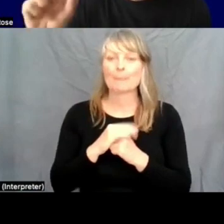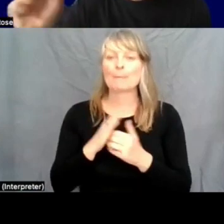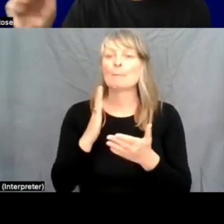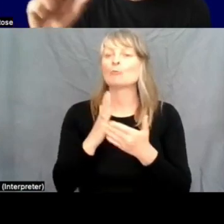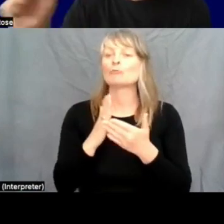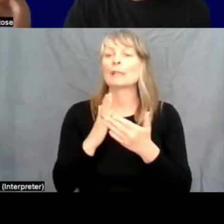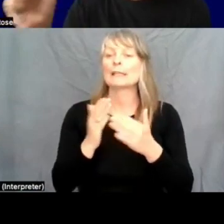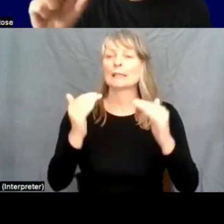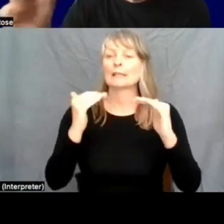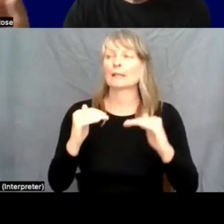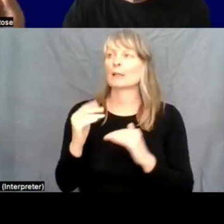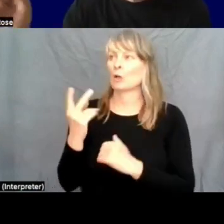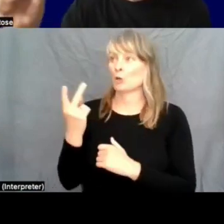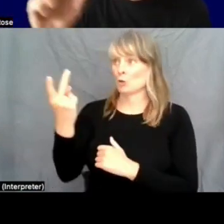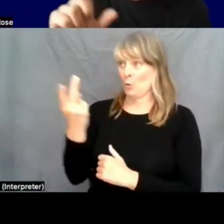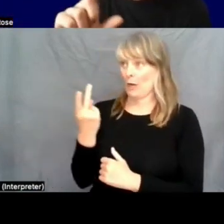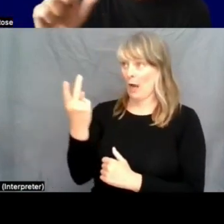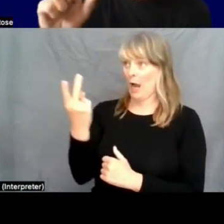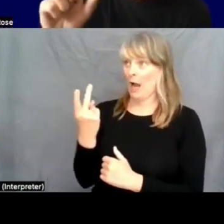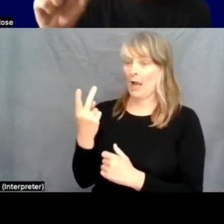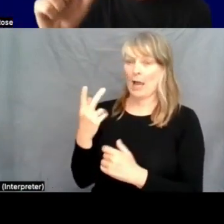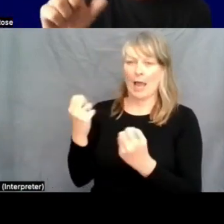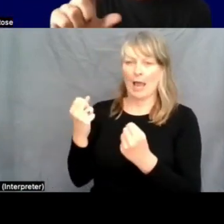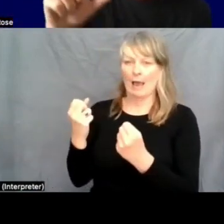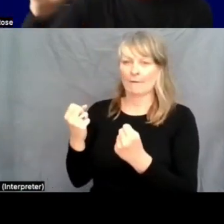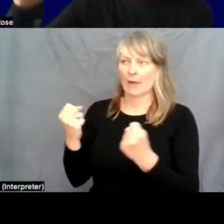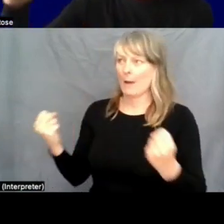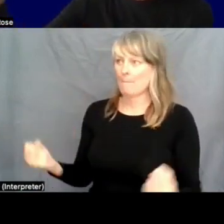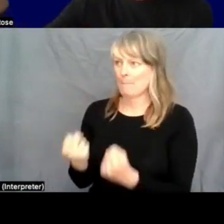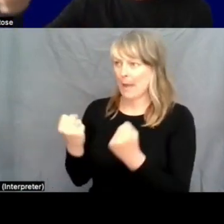and I relationship and there's power in that relationship, and we're also beginning to think